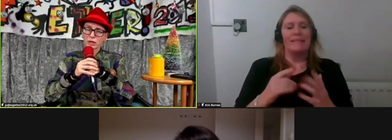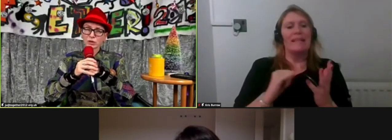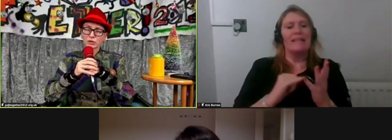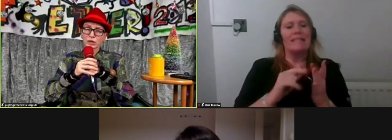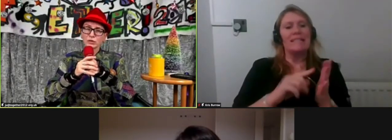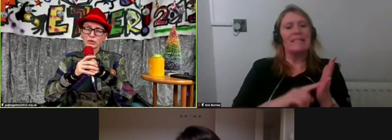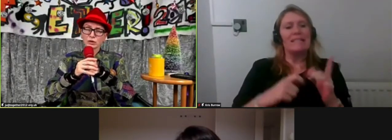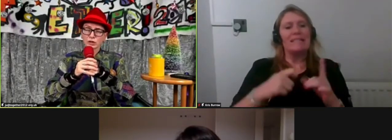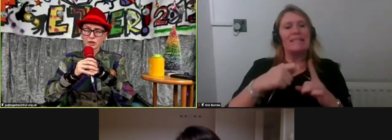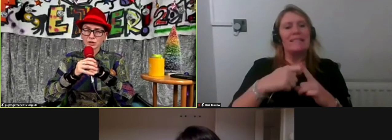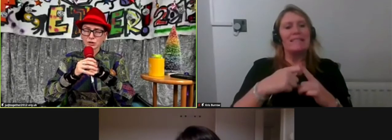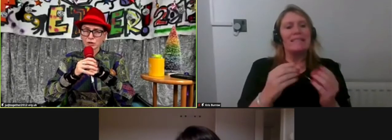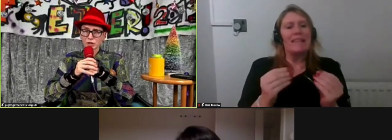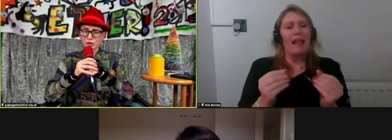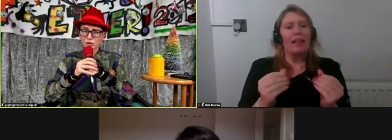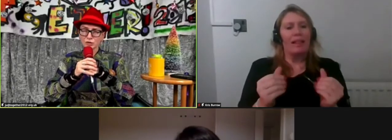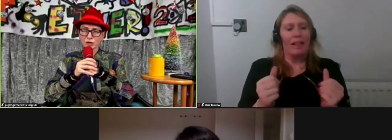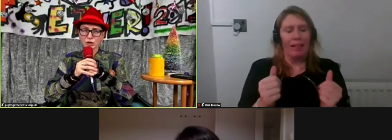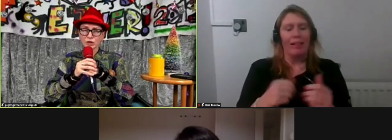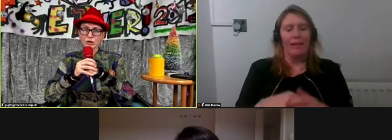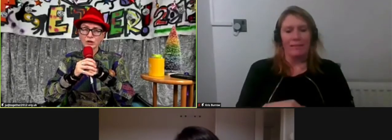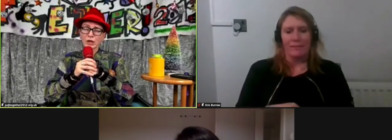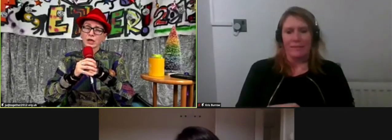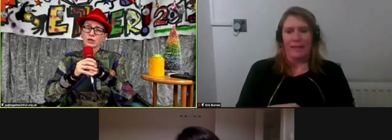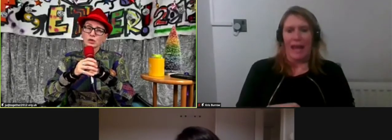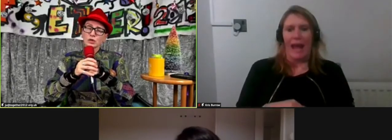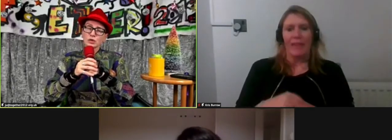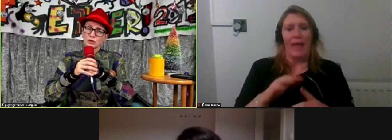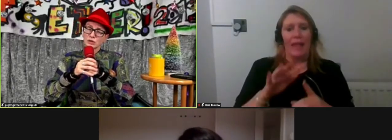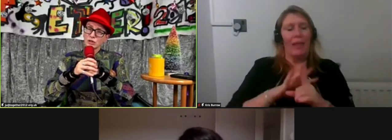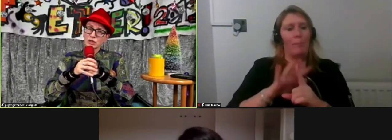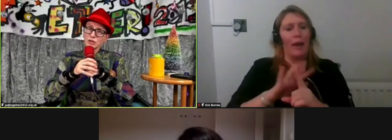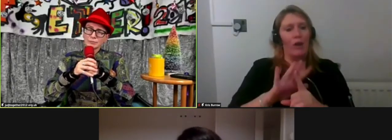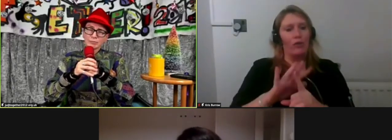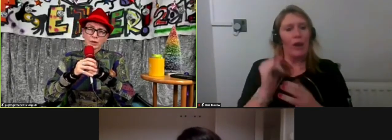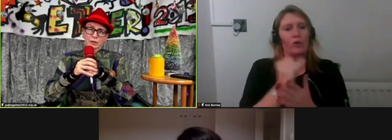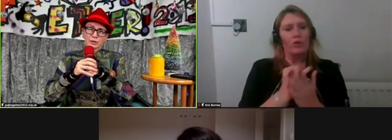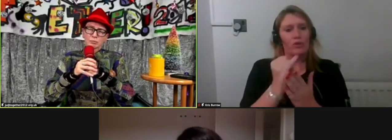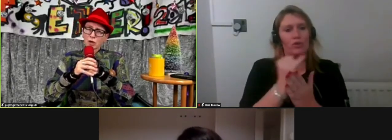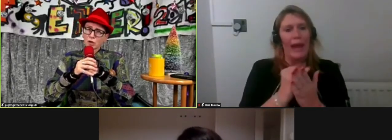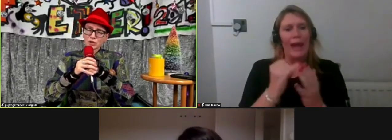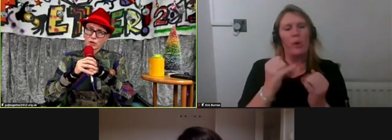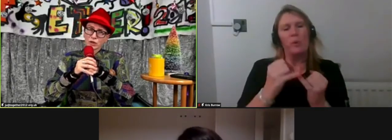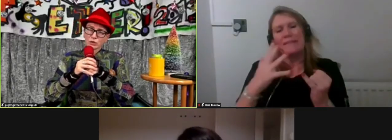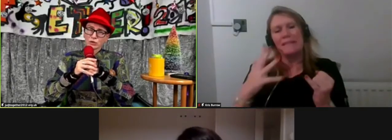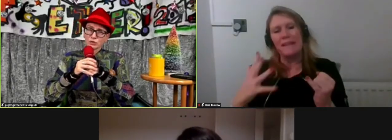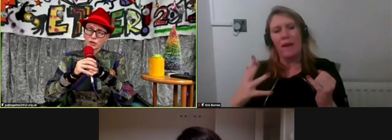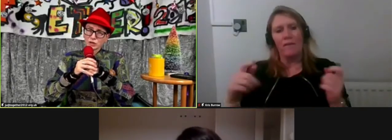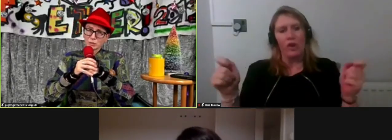the background against a grey silver curtain you can see part of our graffiti